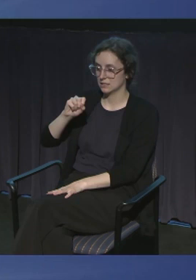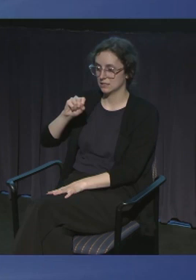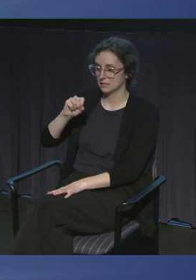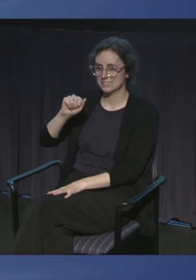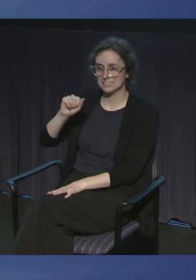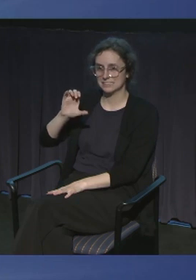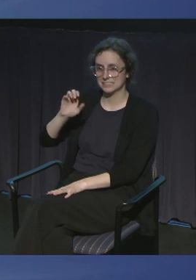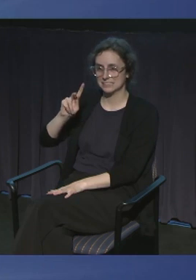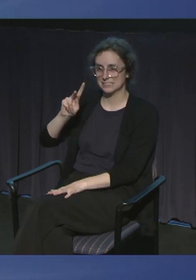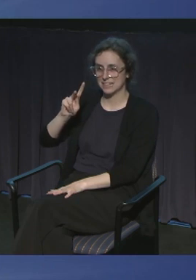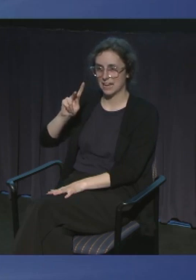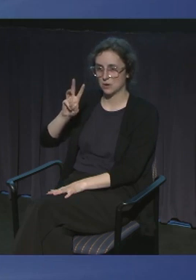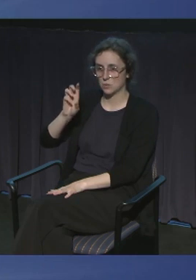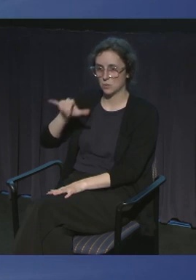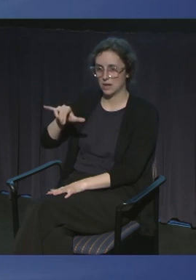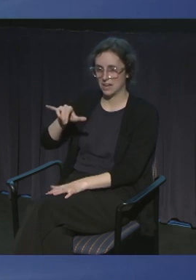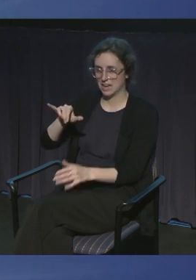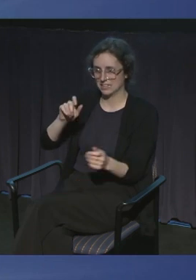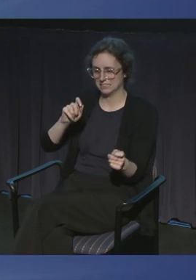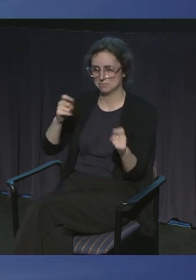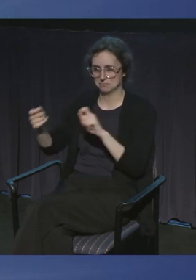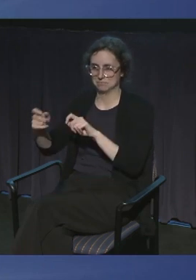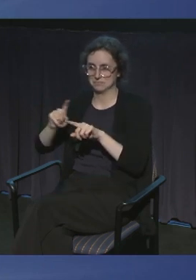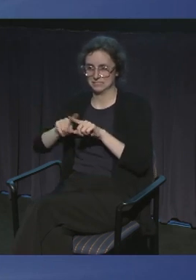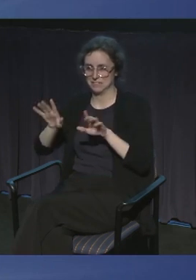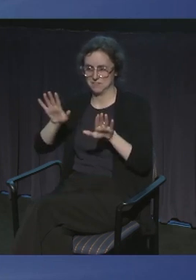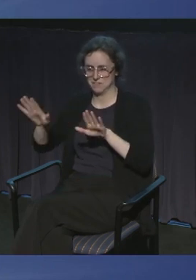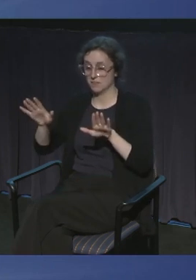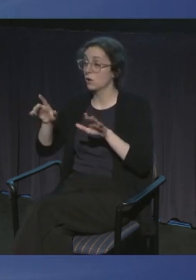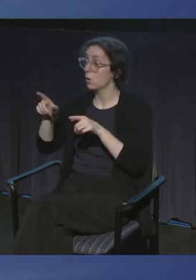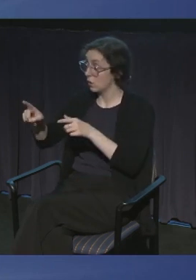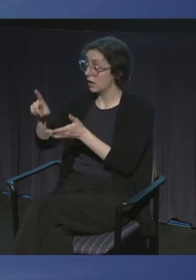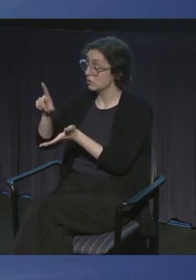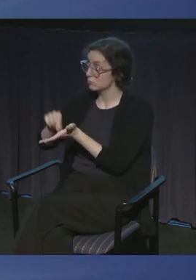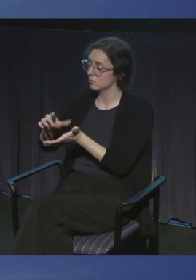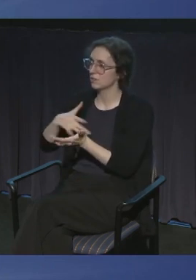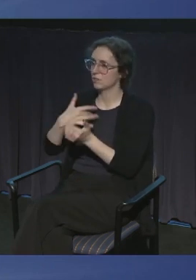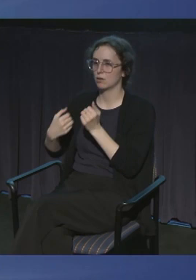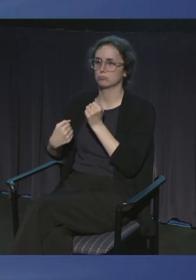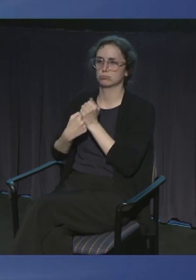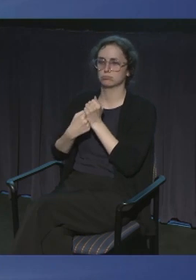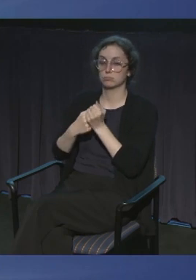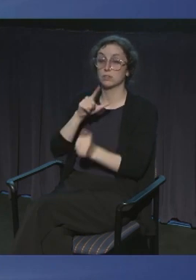ORDERS AND IN LACTOSE SPECIES